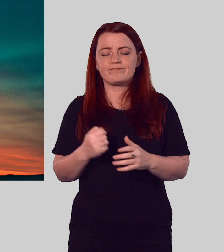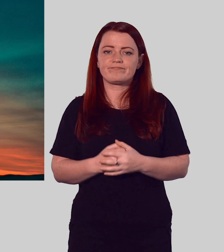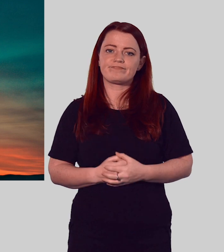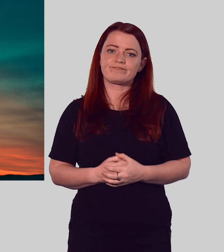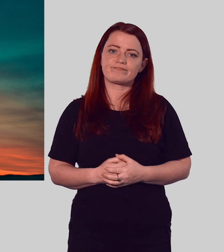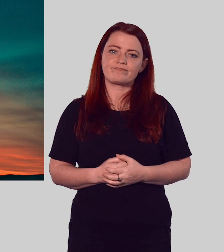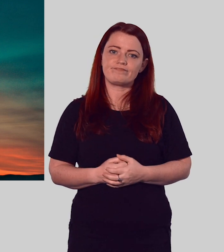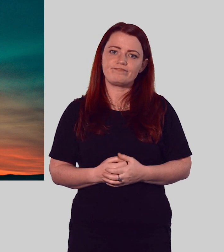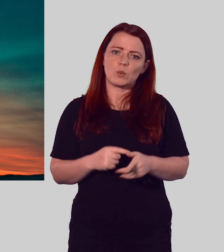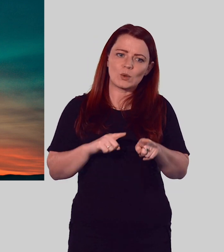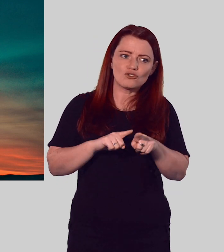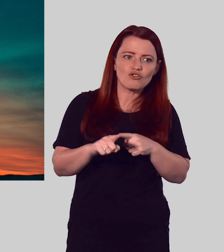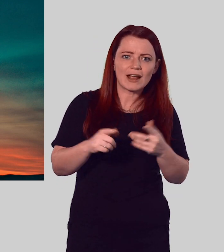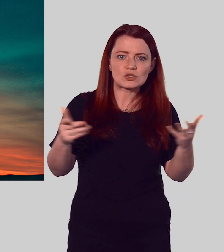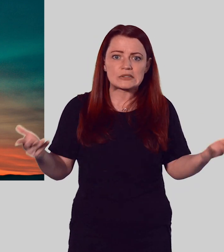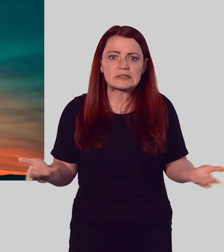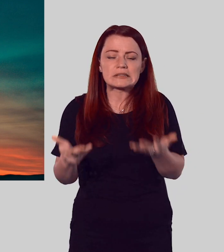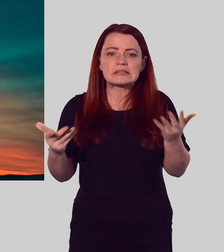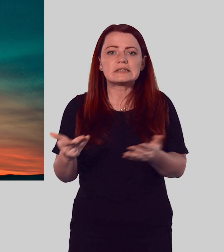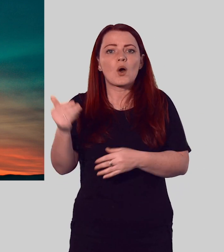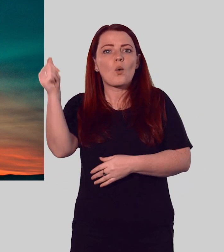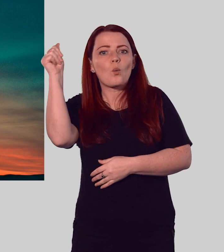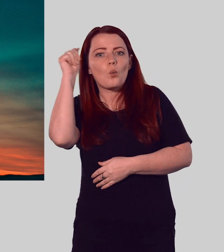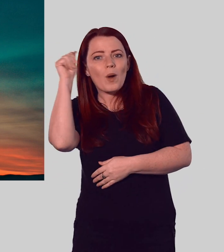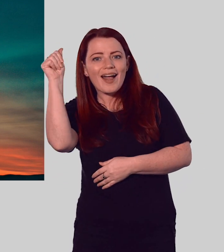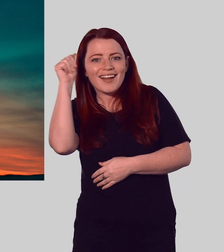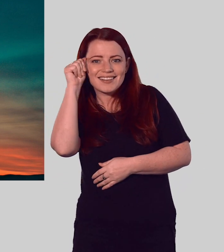raise awareness in one shape or form